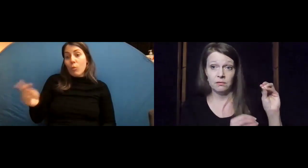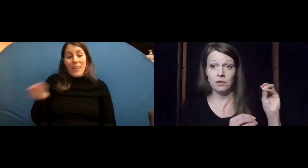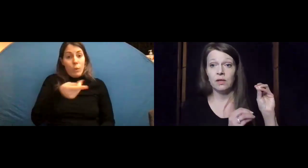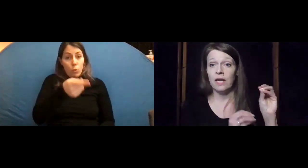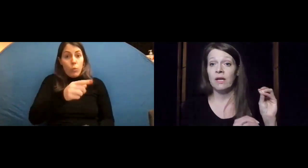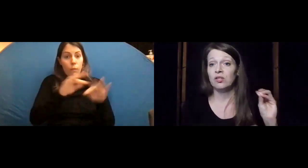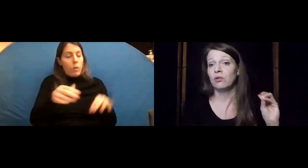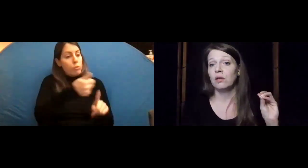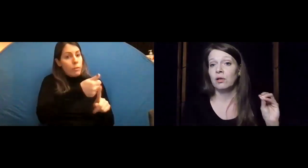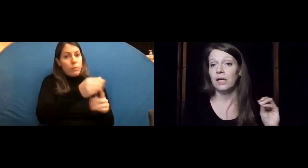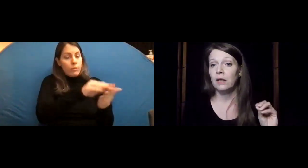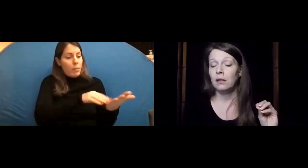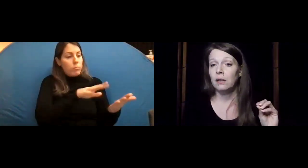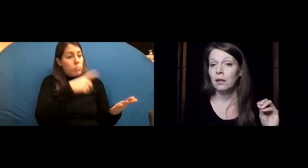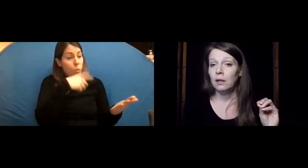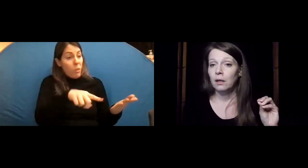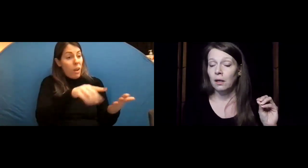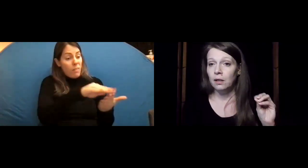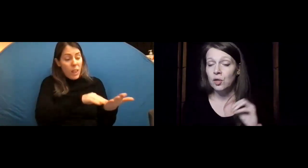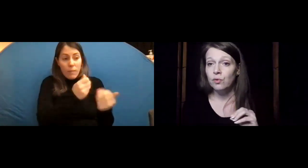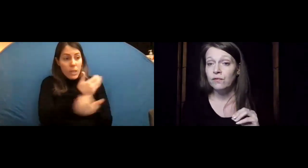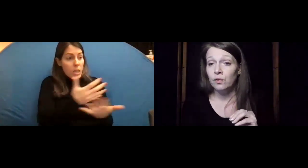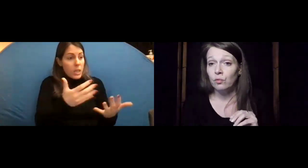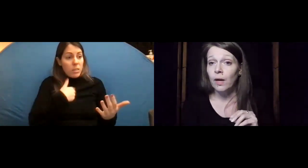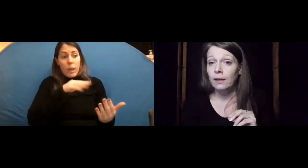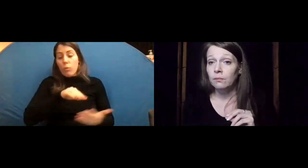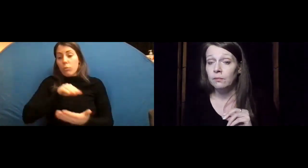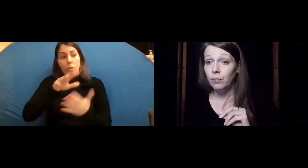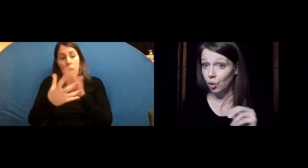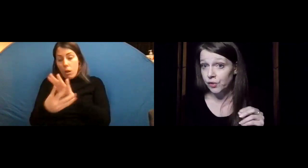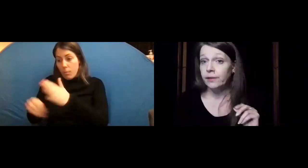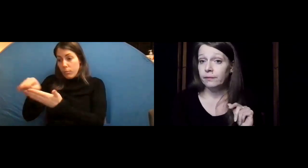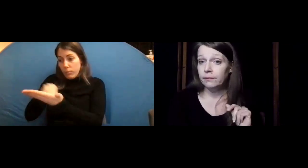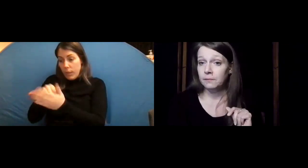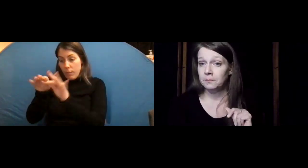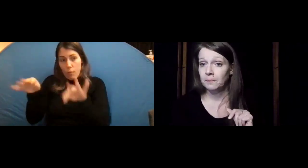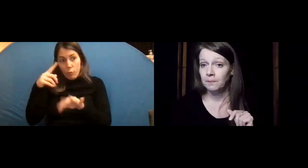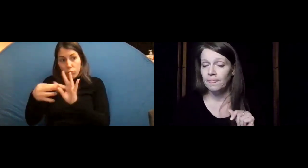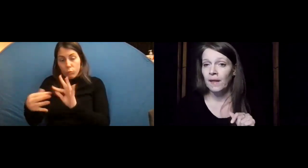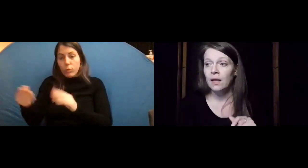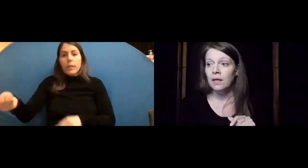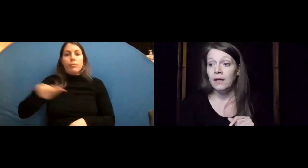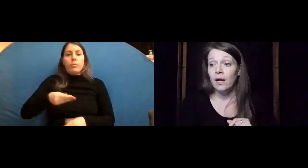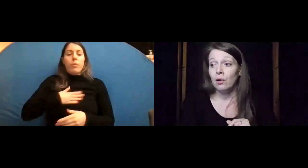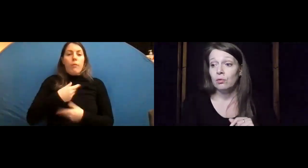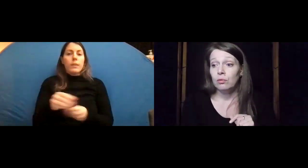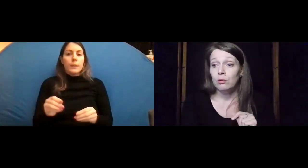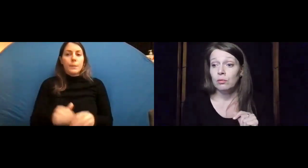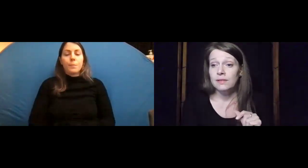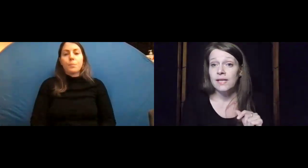clerk, they might even have a form for you to fill out so that they make sure that they are getting an interpreter for the